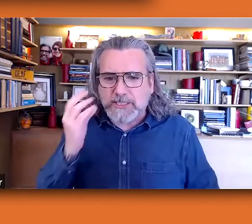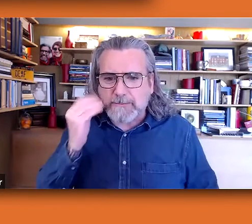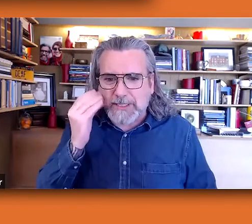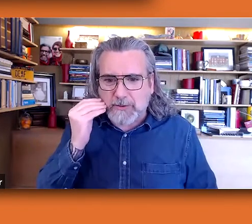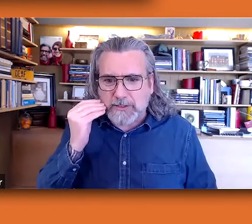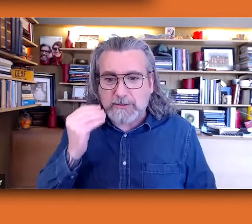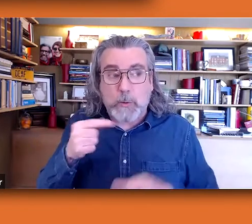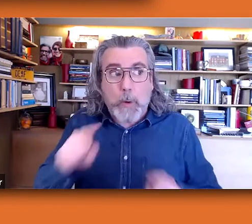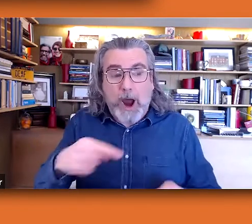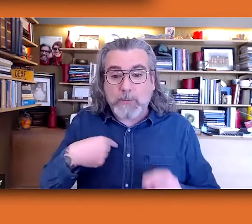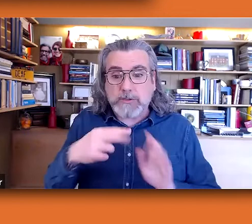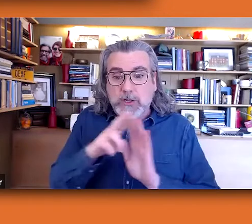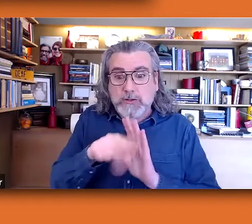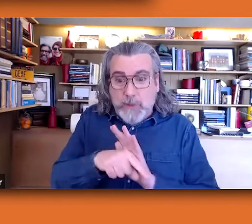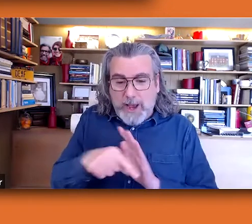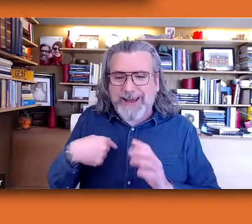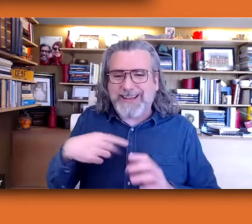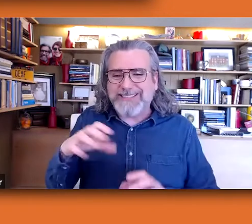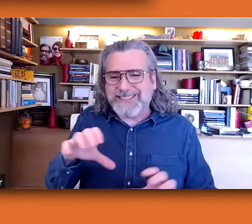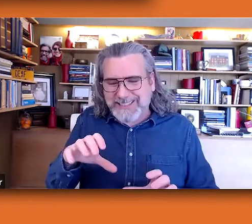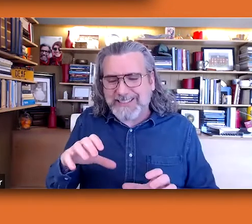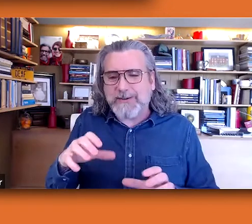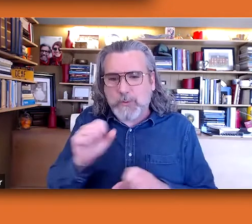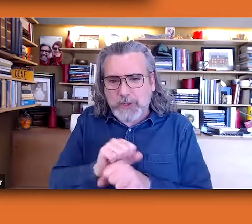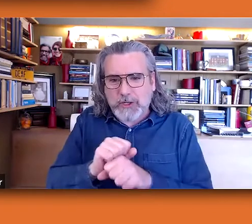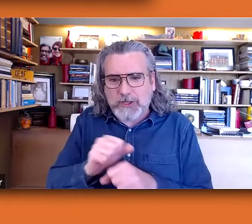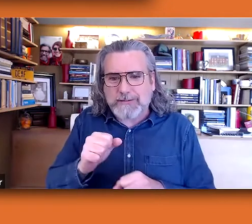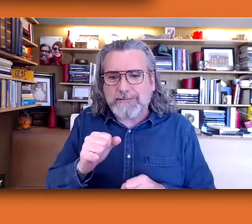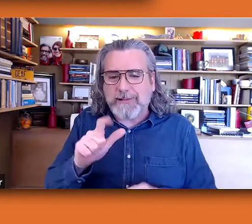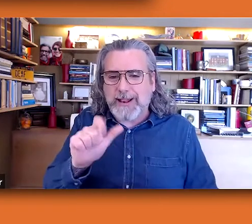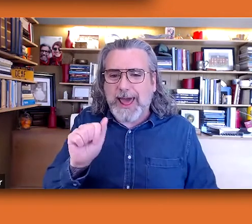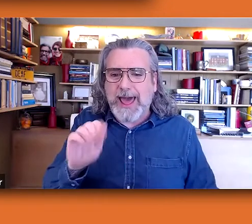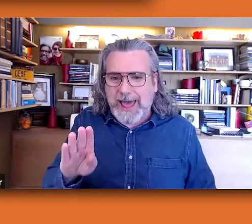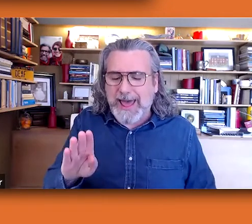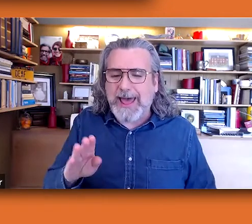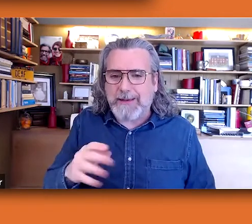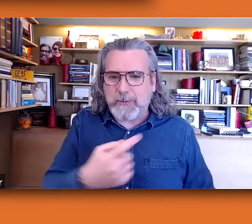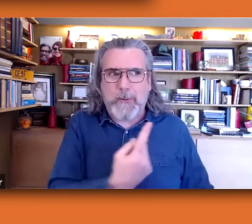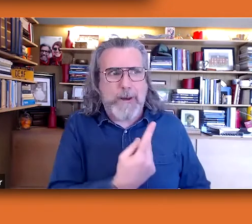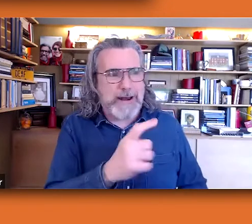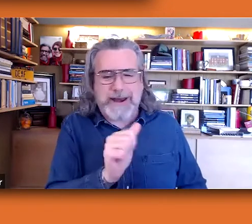So, to enter that program for the PhD program, I was required to have research experience.